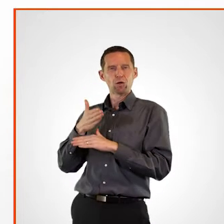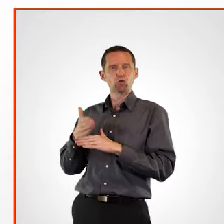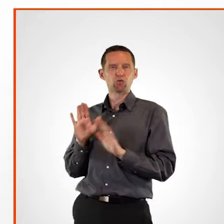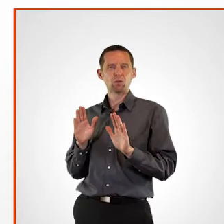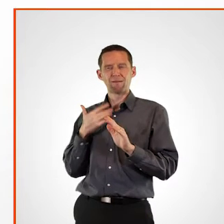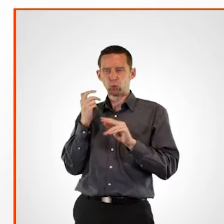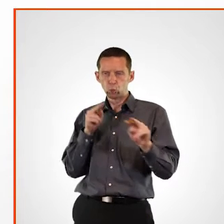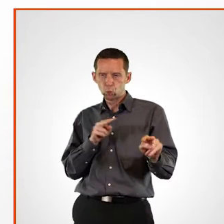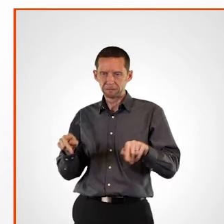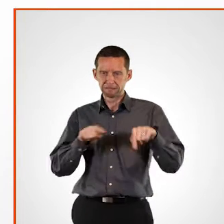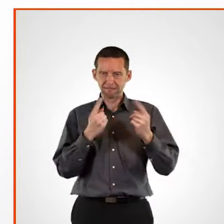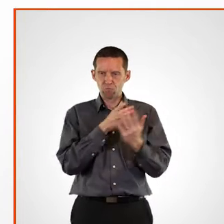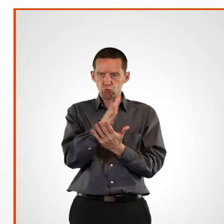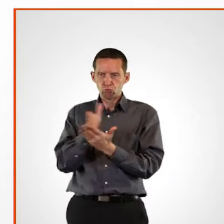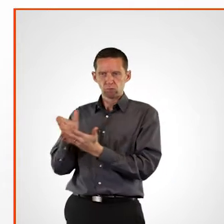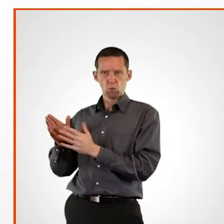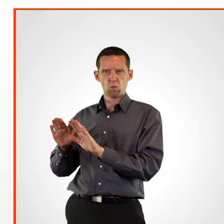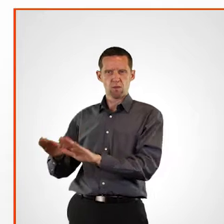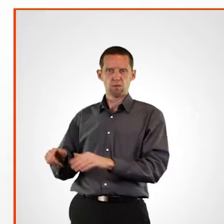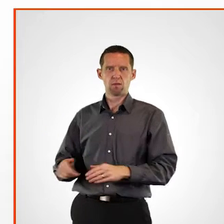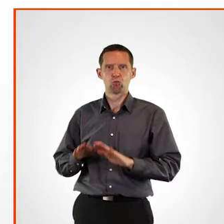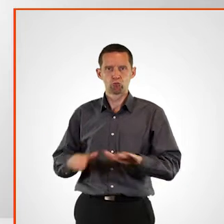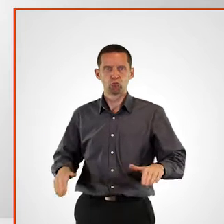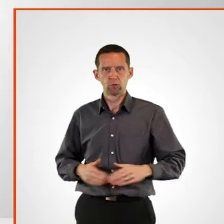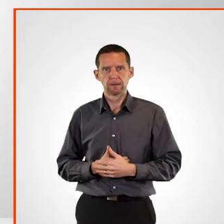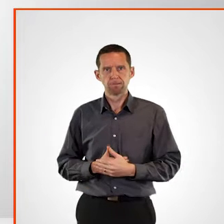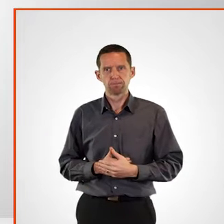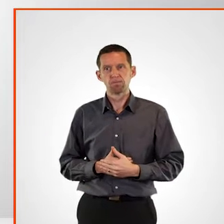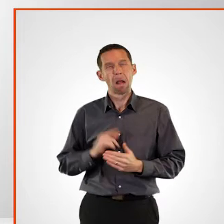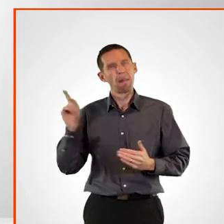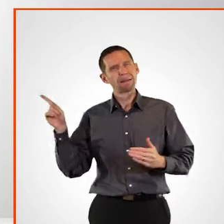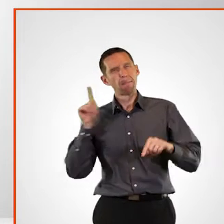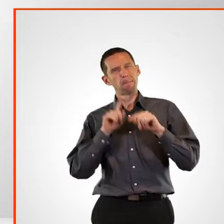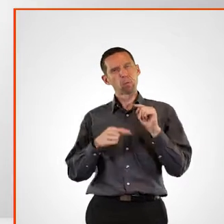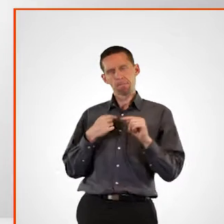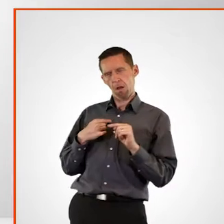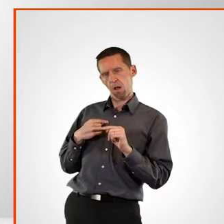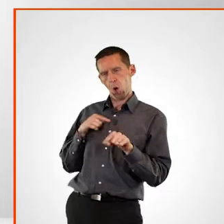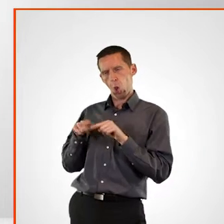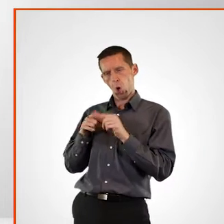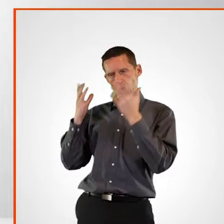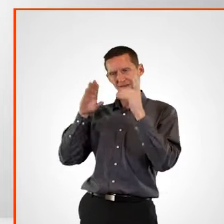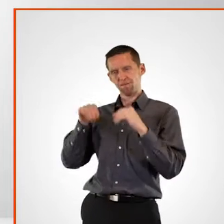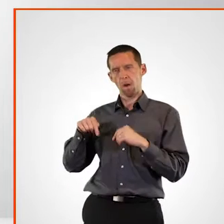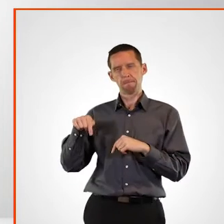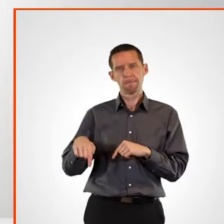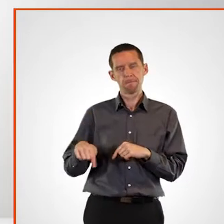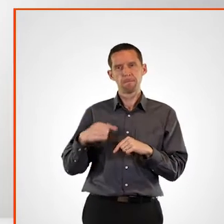So let's really keep on top of things with these children. I think that's my main conclusion, the main take-home message from this talk is that